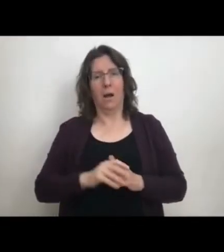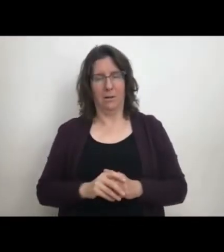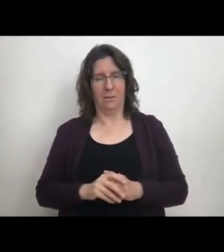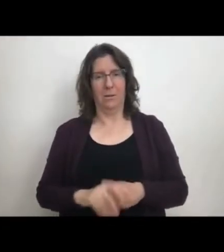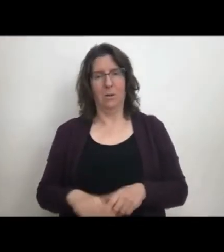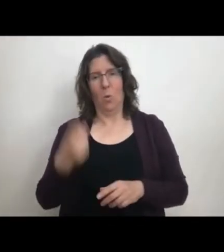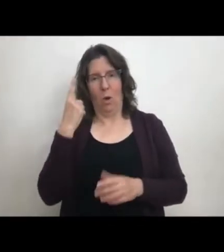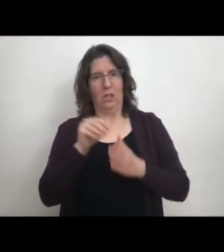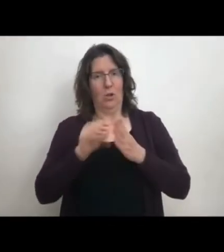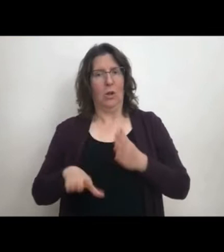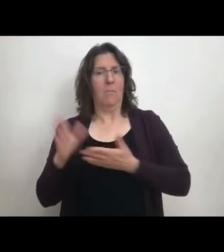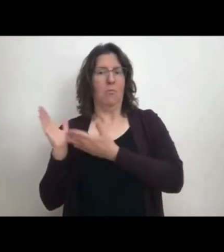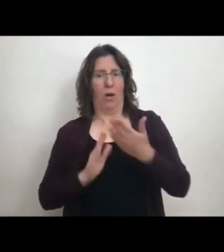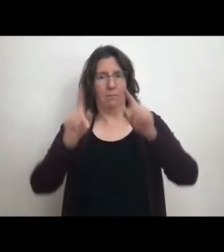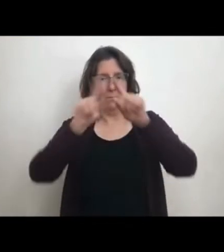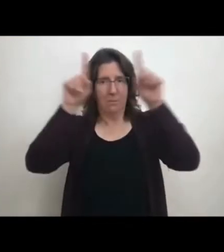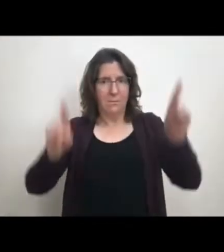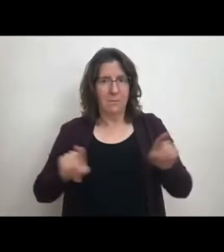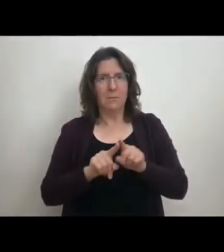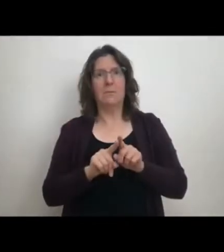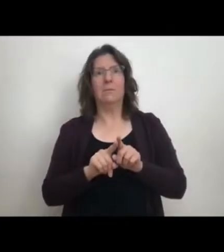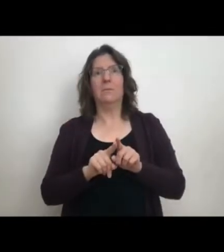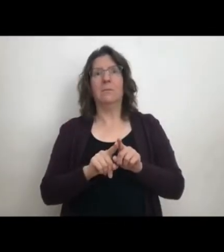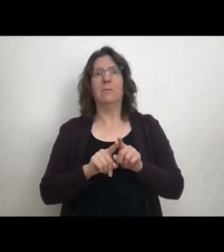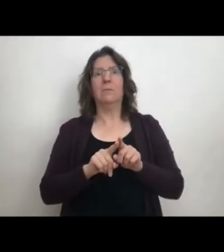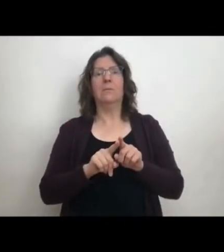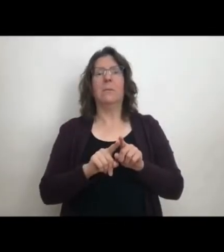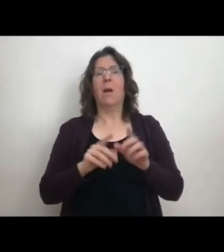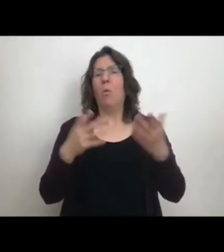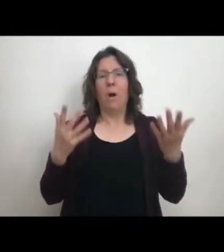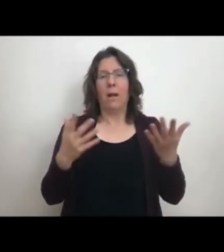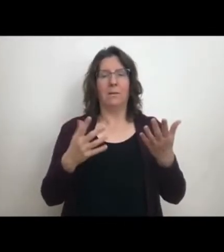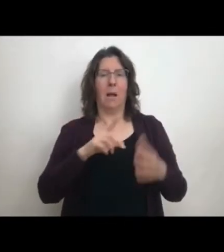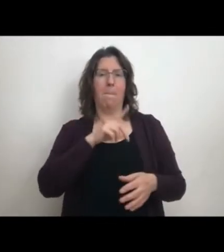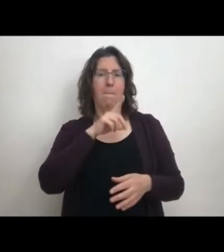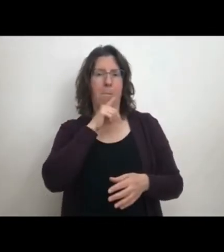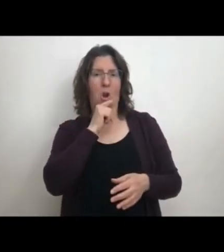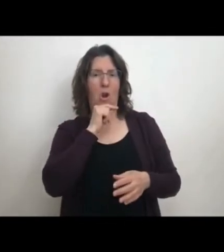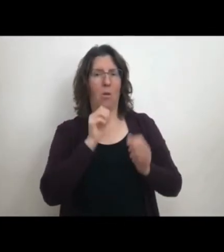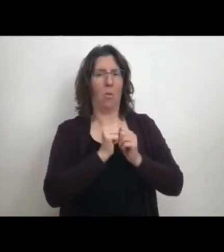I said I'd like to try by integrating ASL and the arts into the classroom.